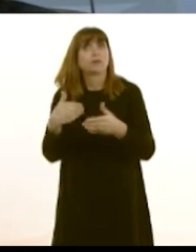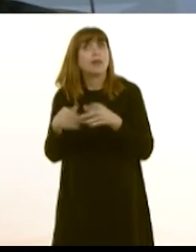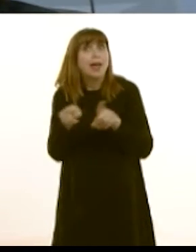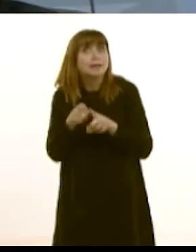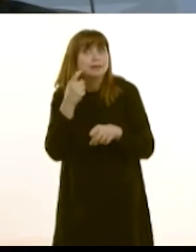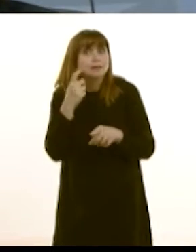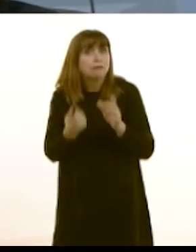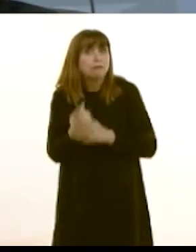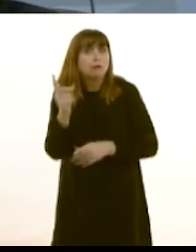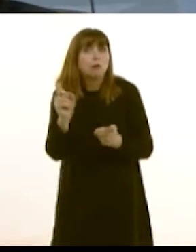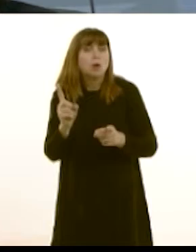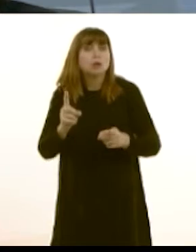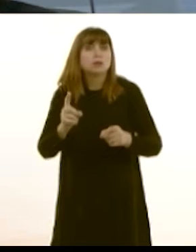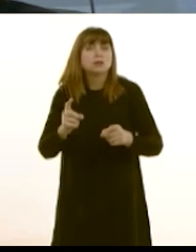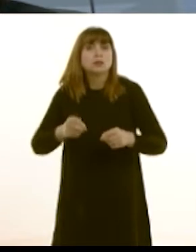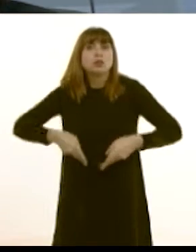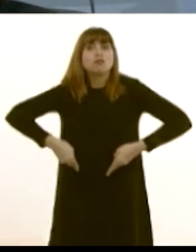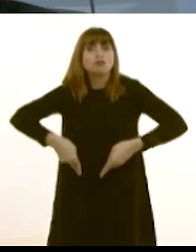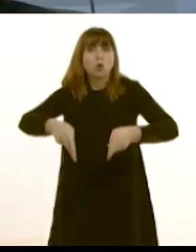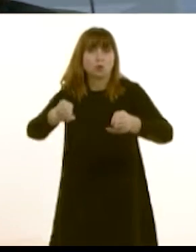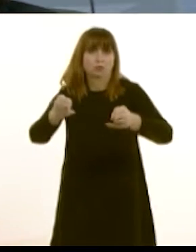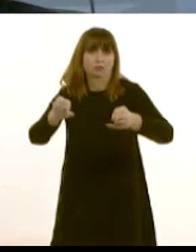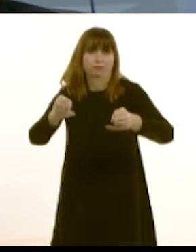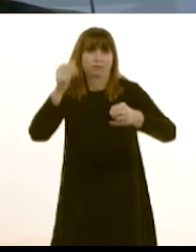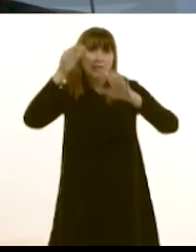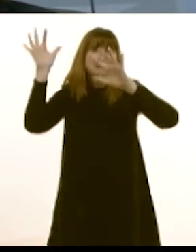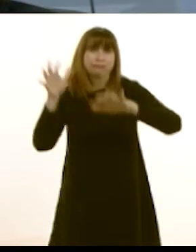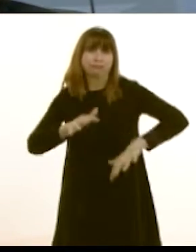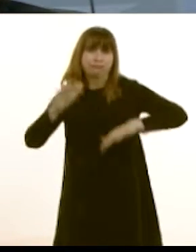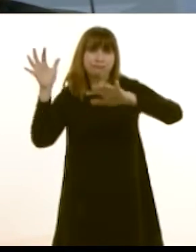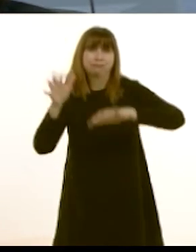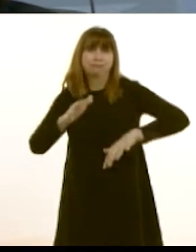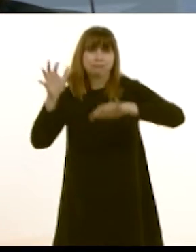was the road network, with the adverse weather that was predicted via weather forecasting,